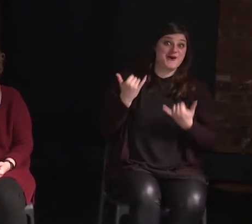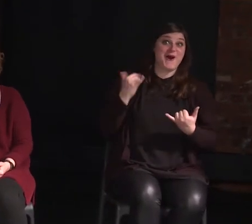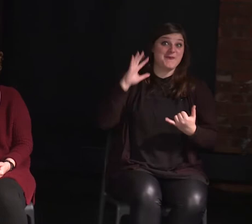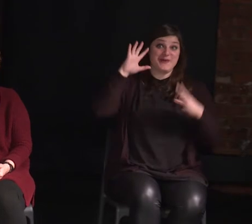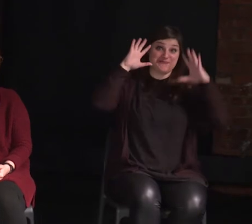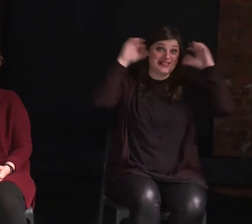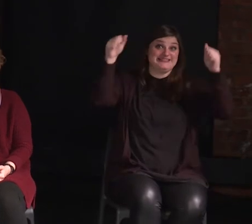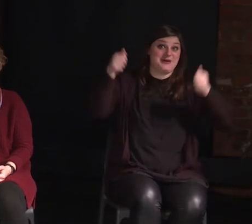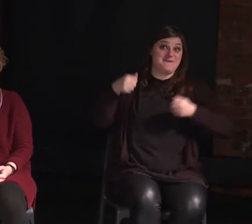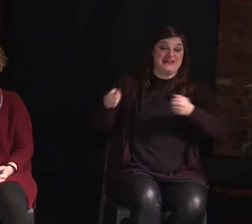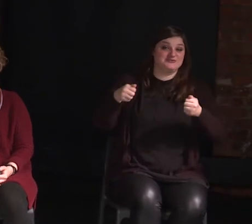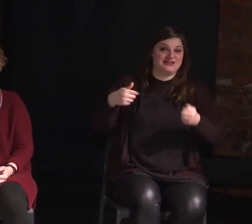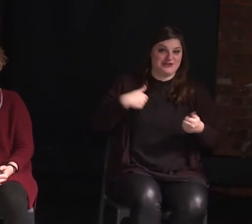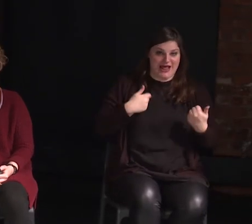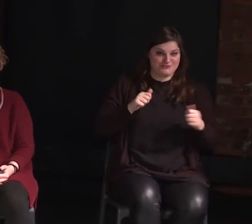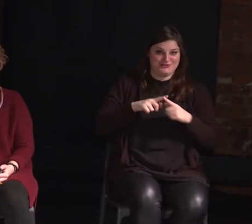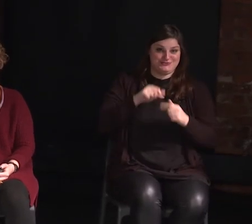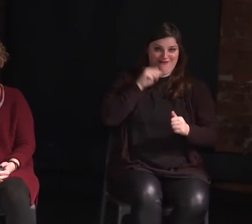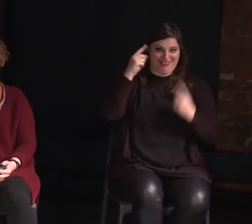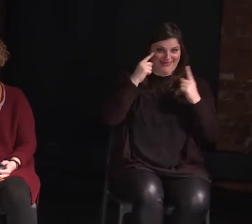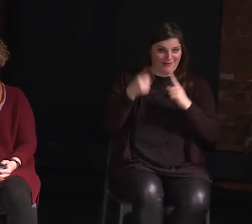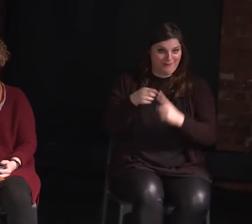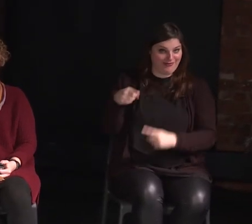view.